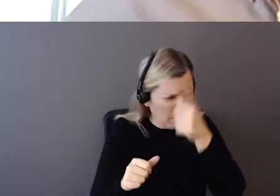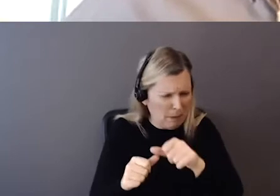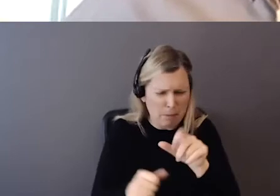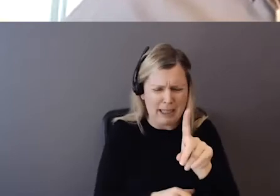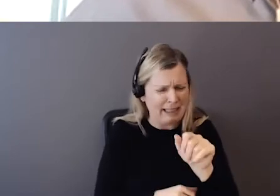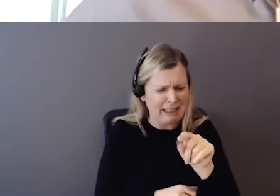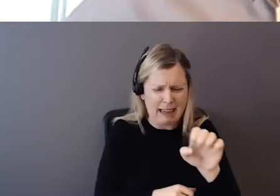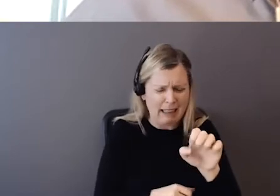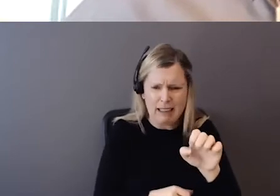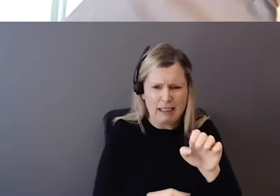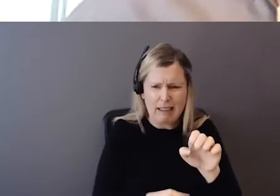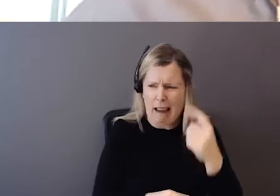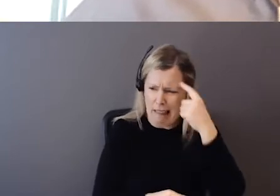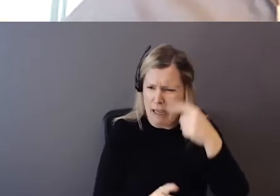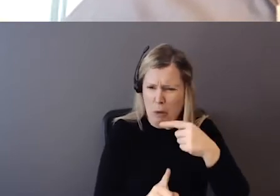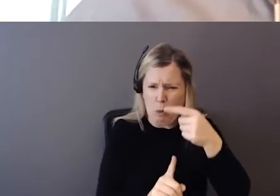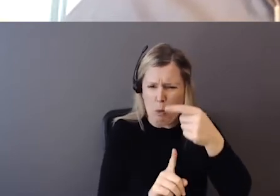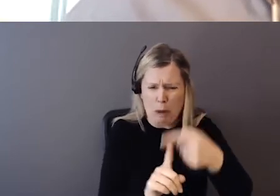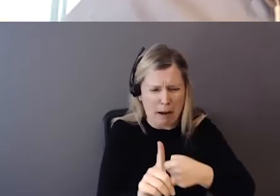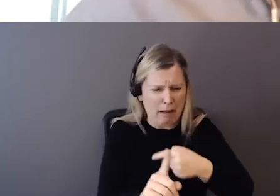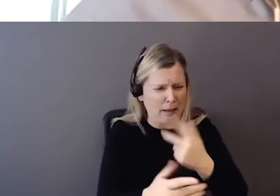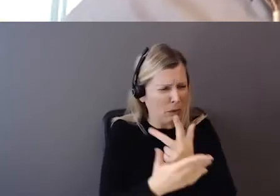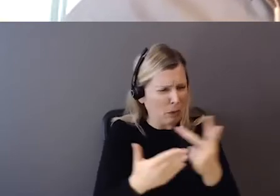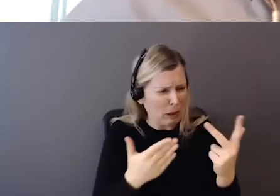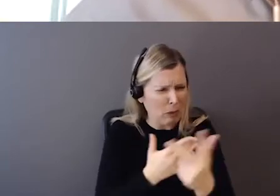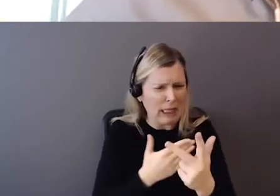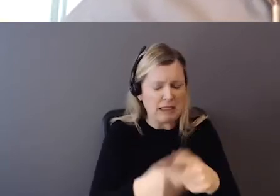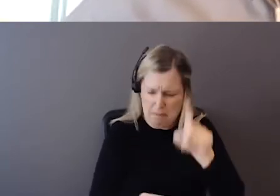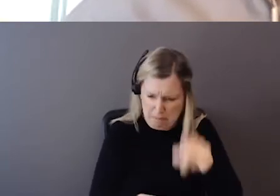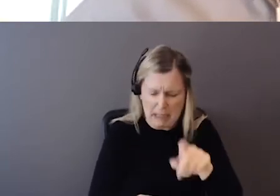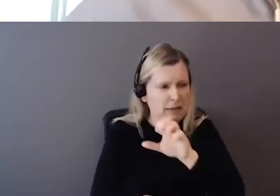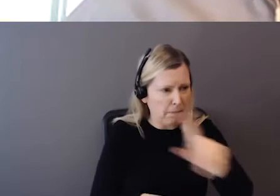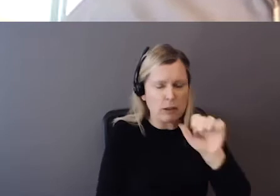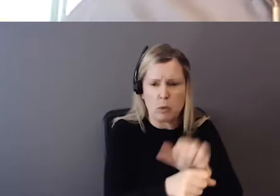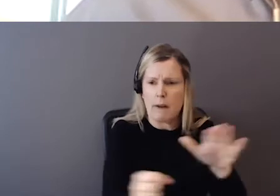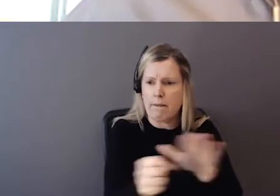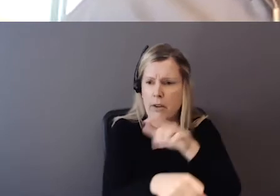but maybe it was a month or three weeks from the date they called me and letting me know that